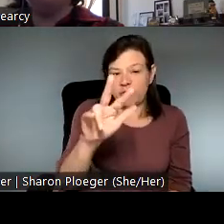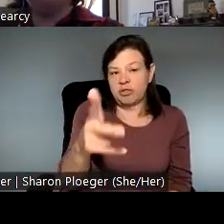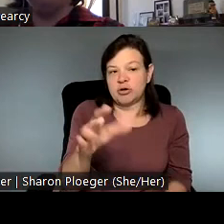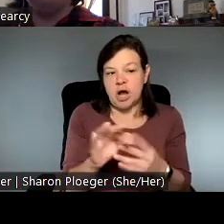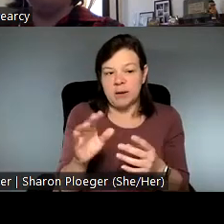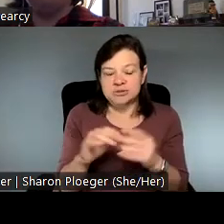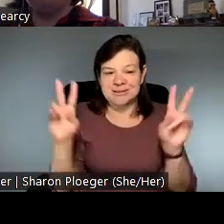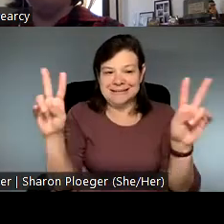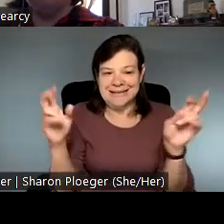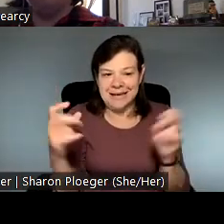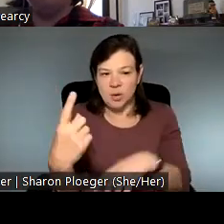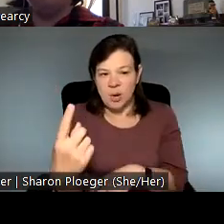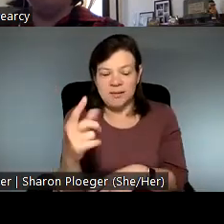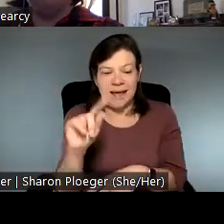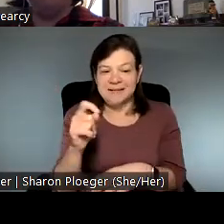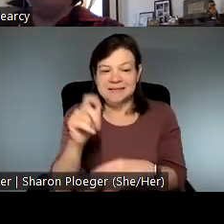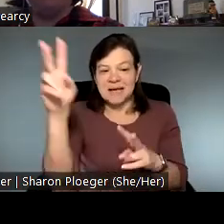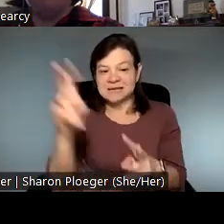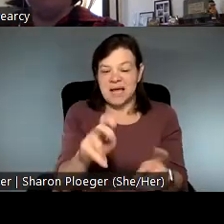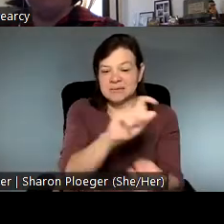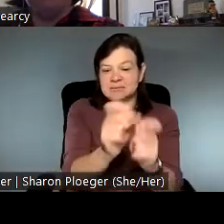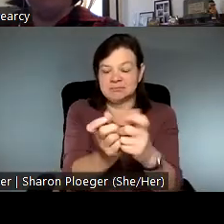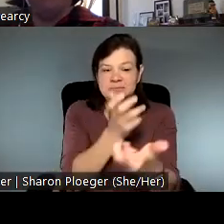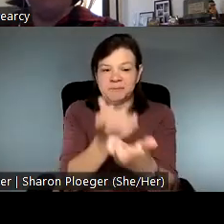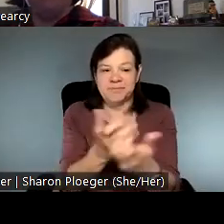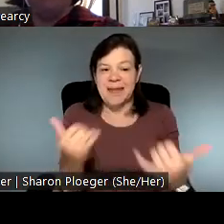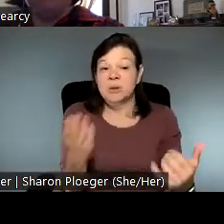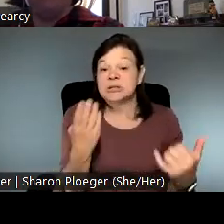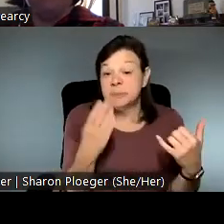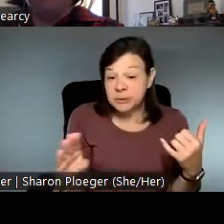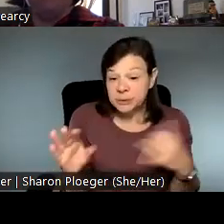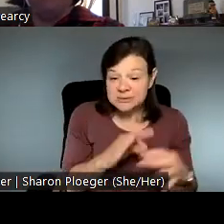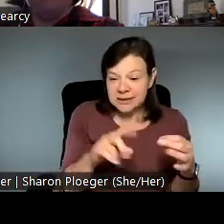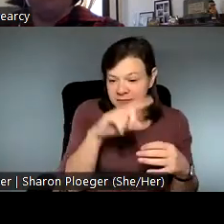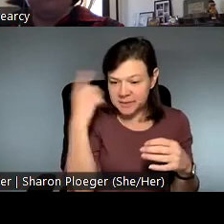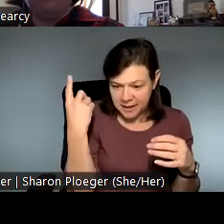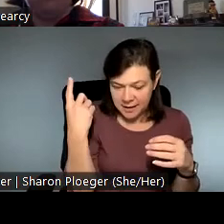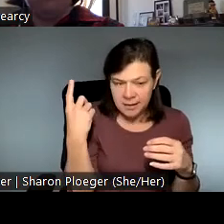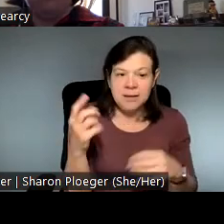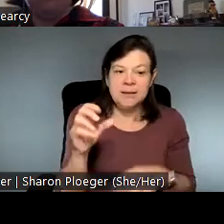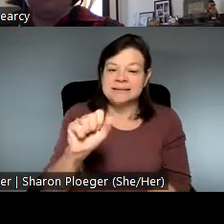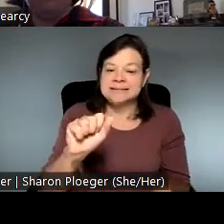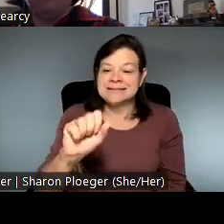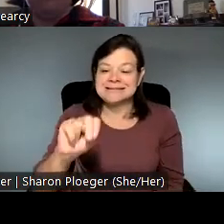And the text has already gone in transformed itself. It's now blue. It's a sans serif font.